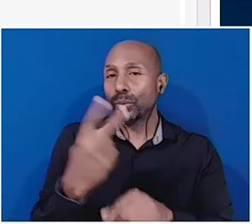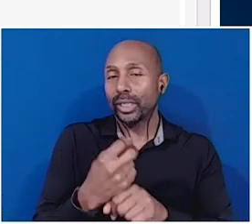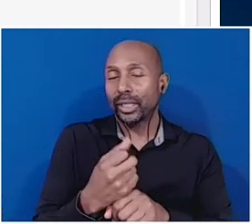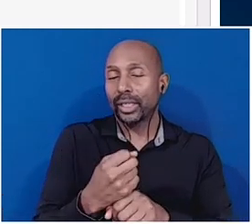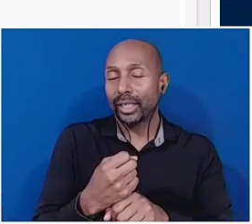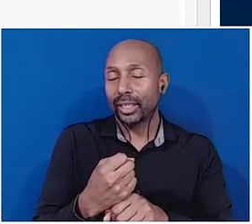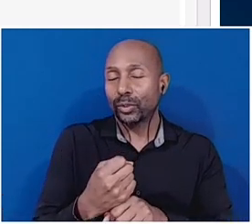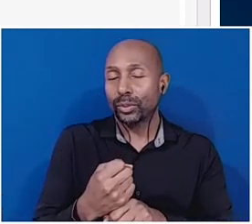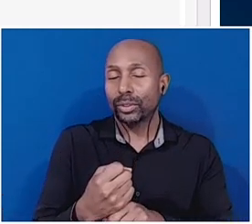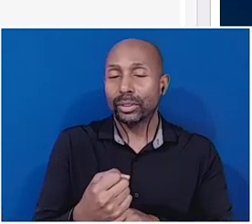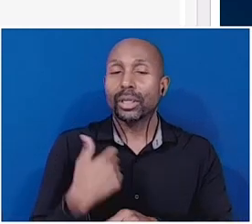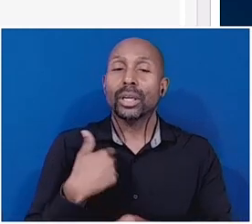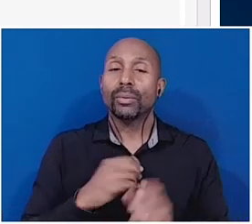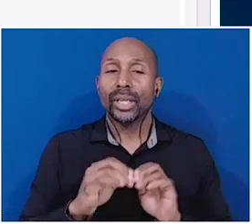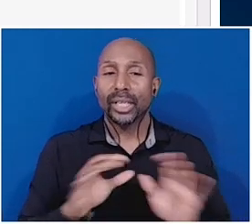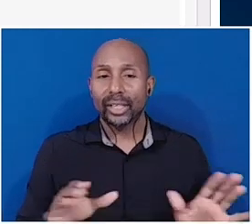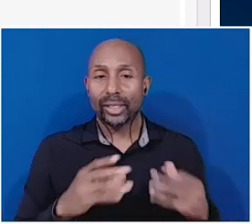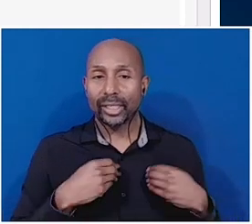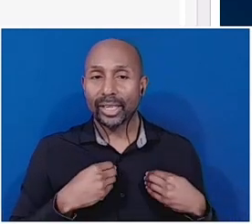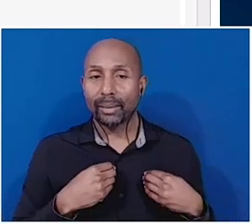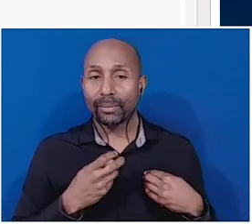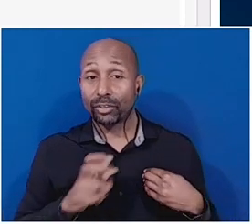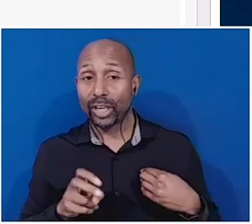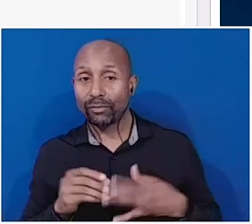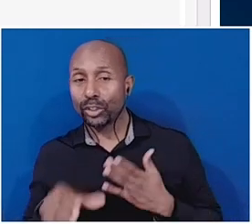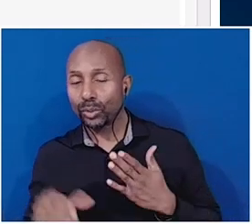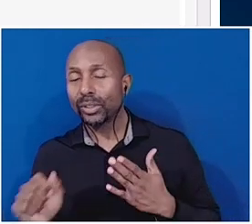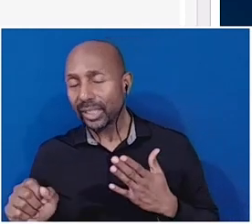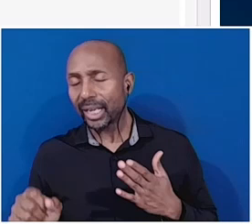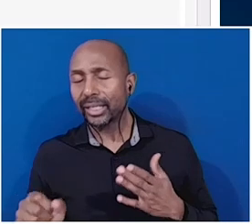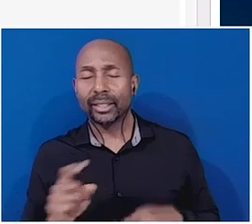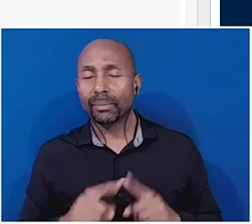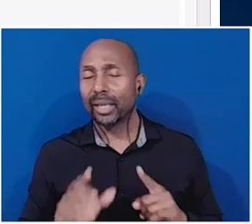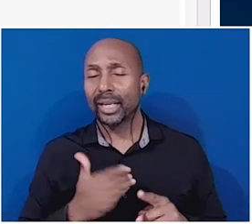transfer students, our primary orientation